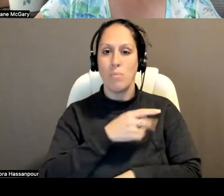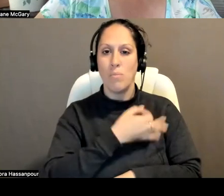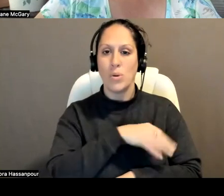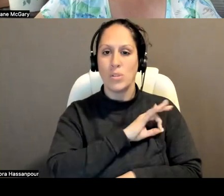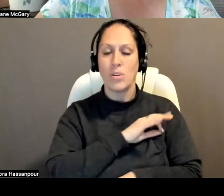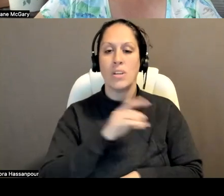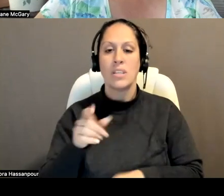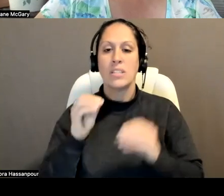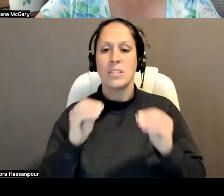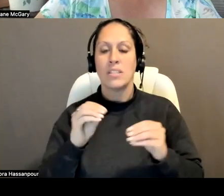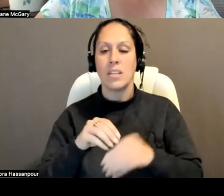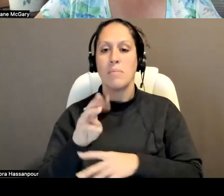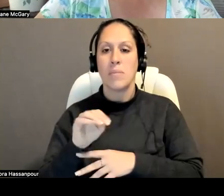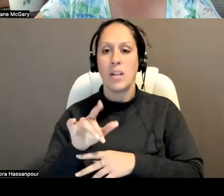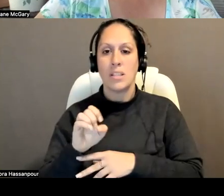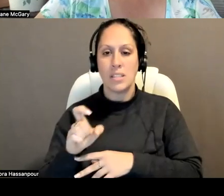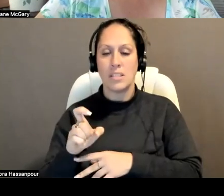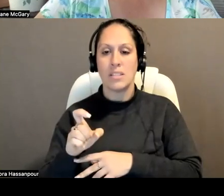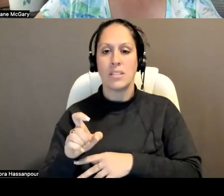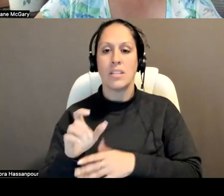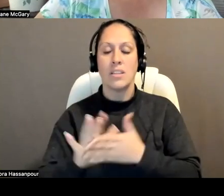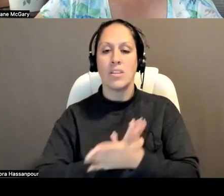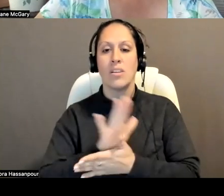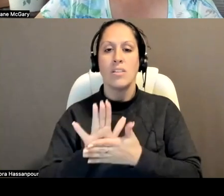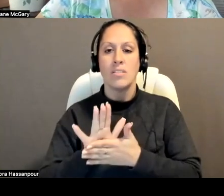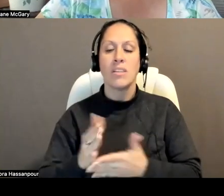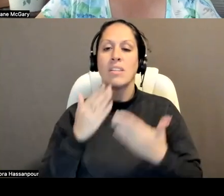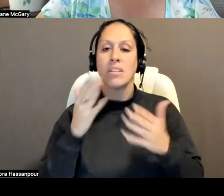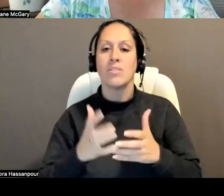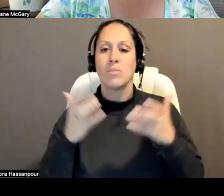Community College and Saint Anslem's College. Thank you so much for joining us today!